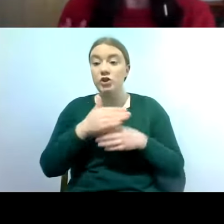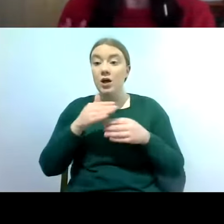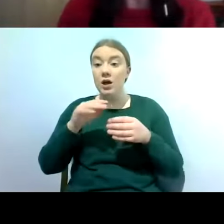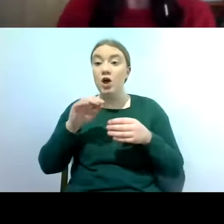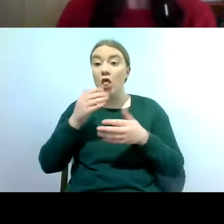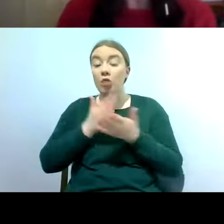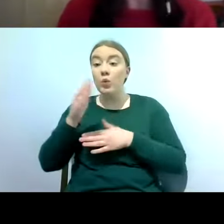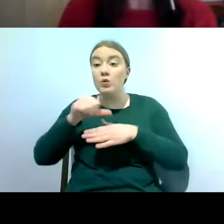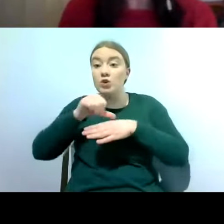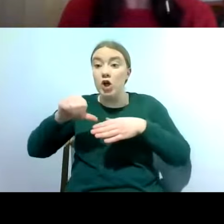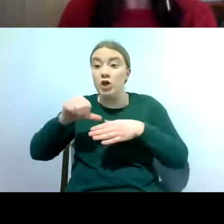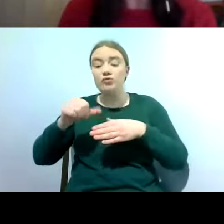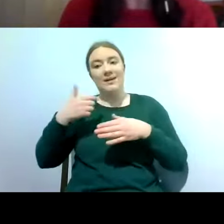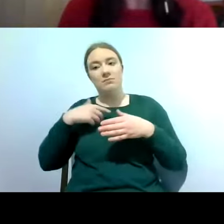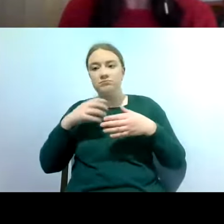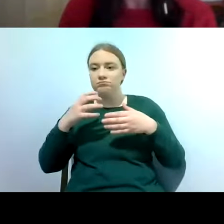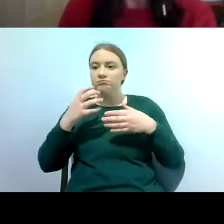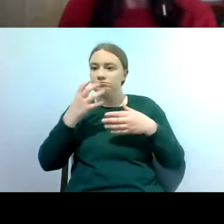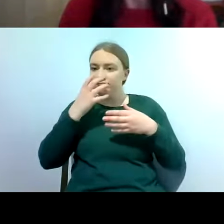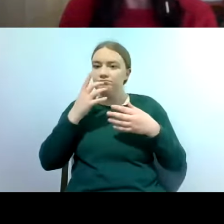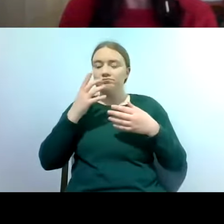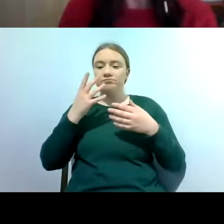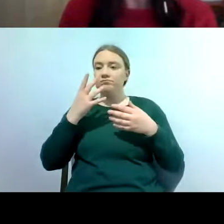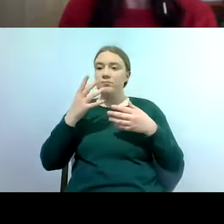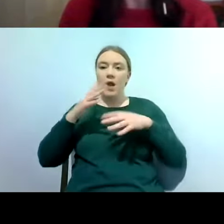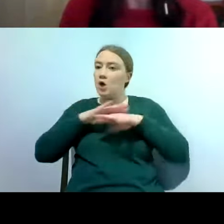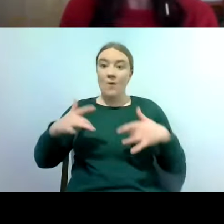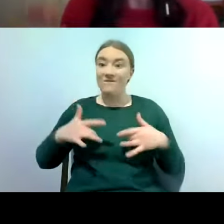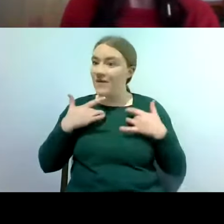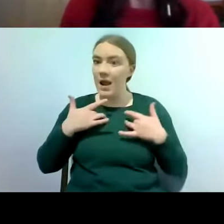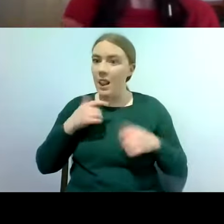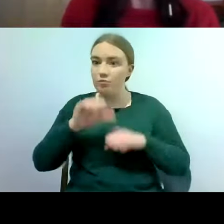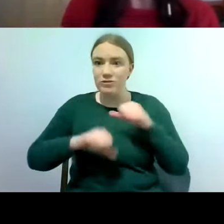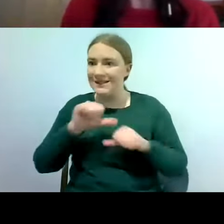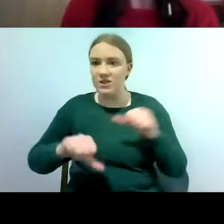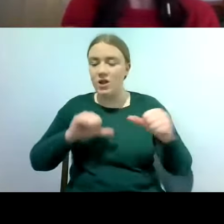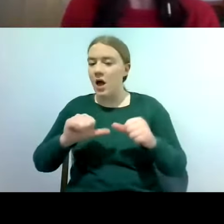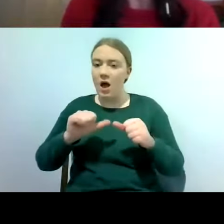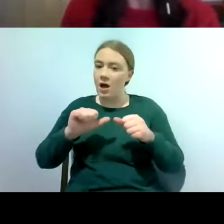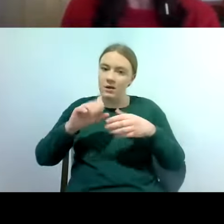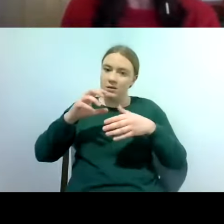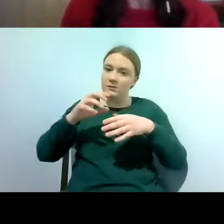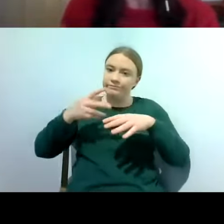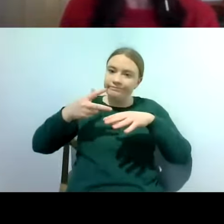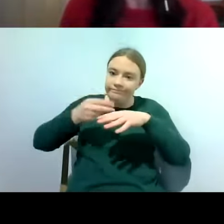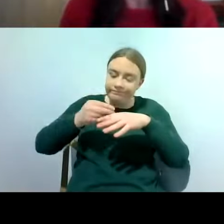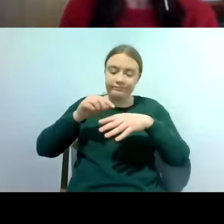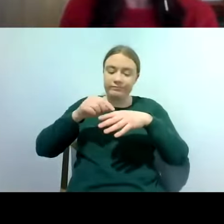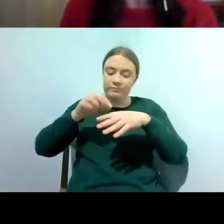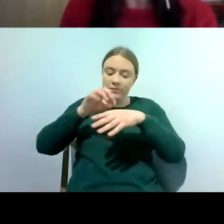anesthetized so they don't feel um the procedure and then a suture closes up the wound afterwards